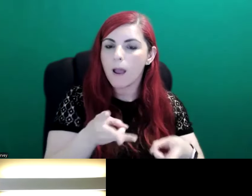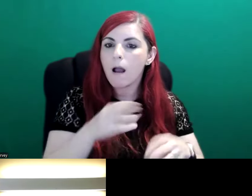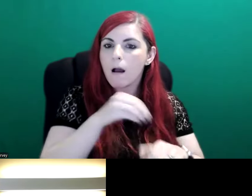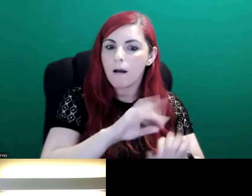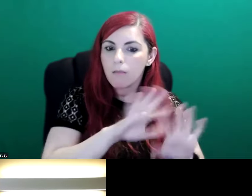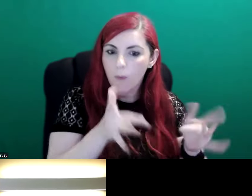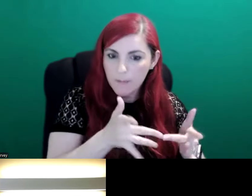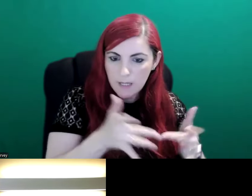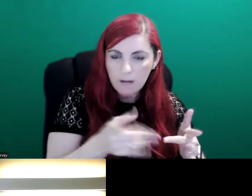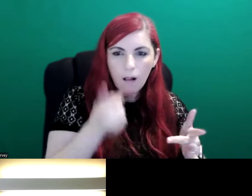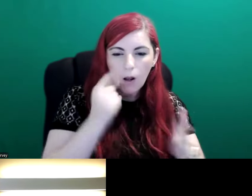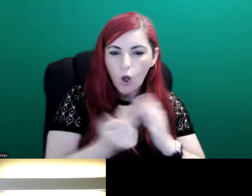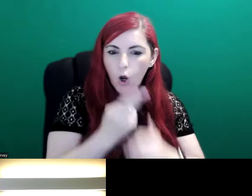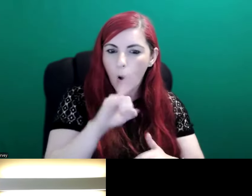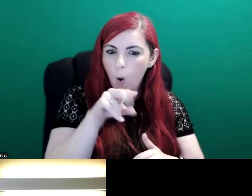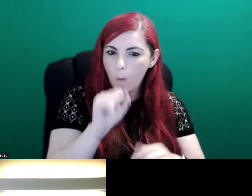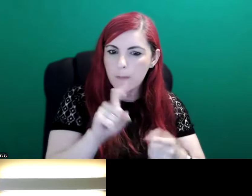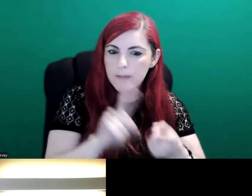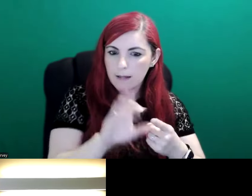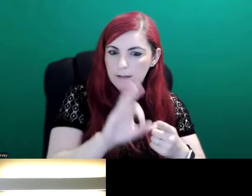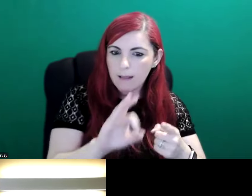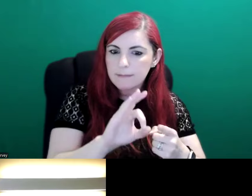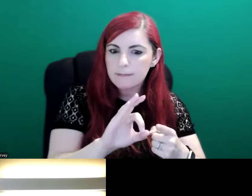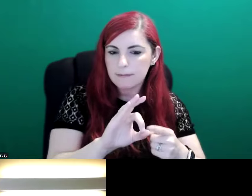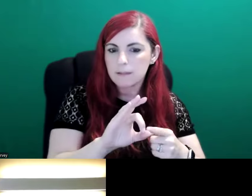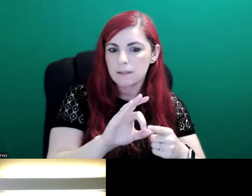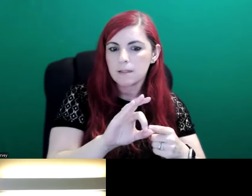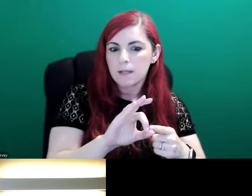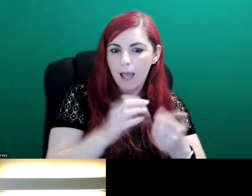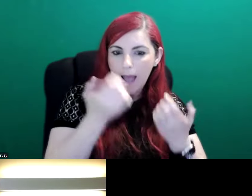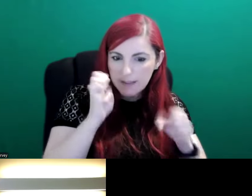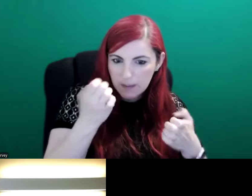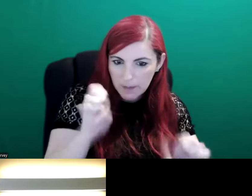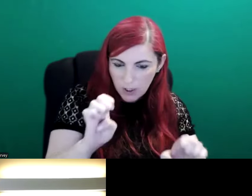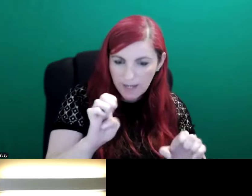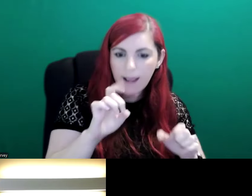up the Hone and Jellett exhibition, or Jellett and Hone exhibition, and underneath